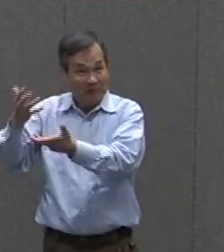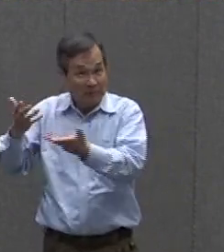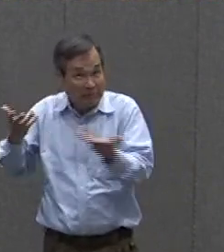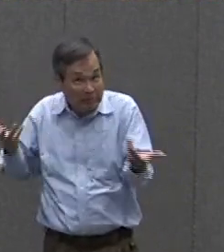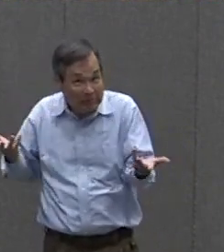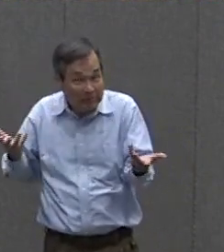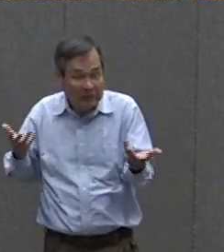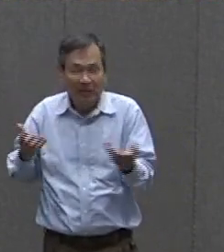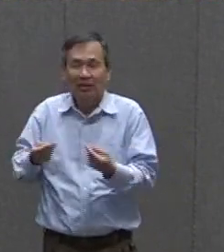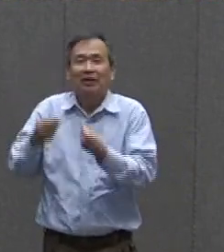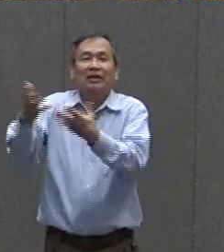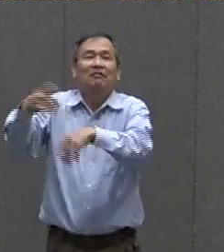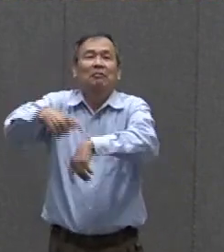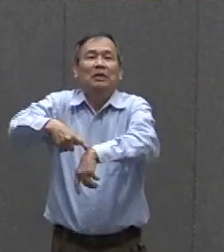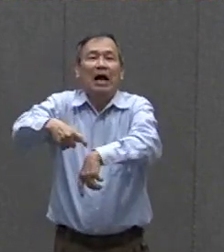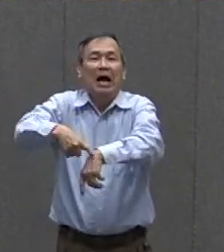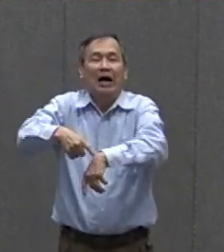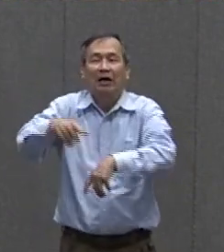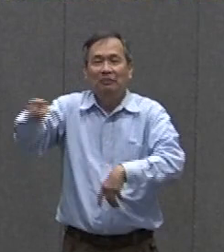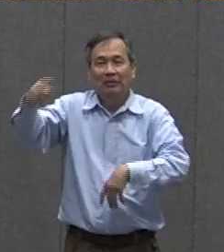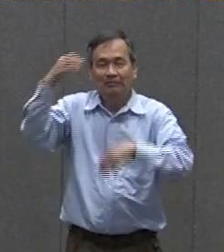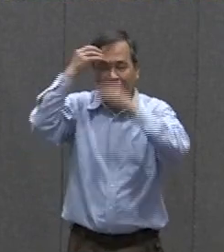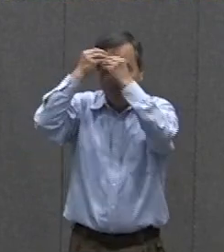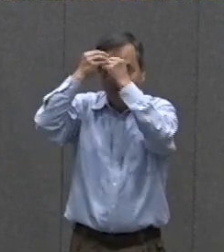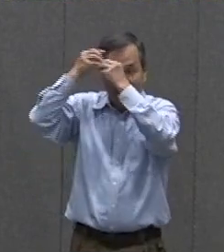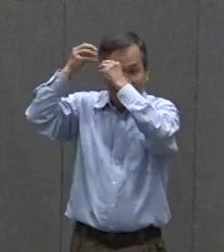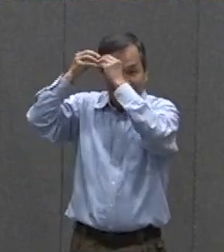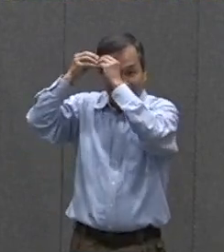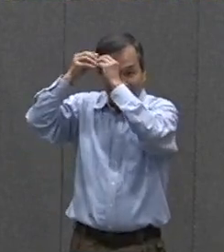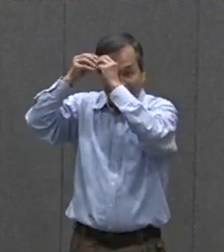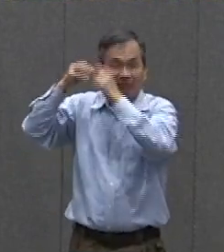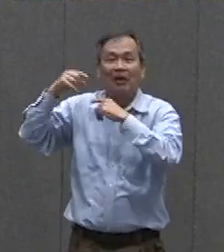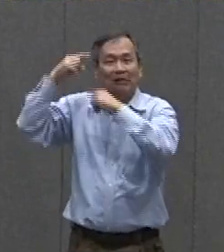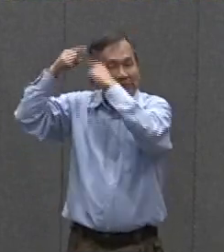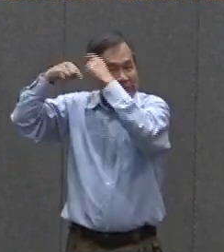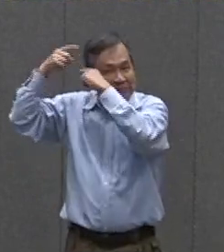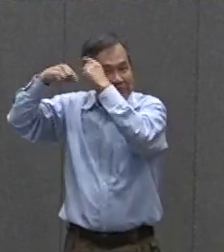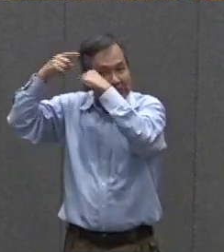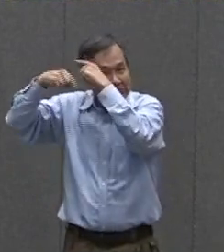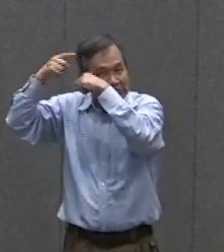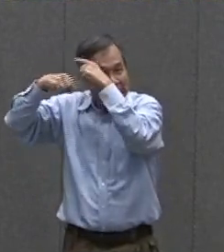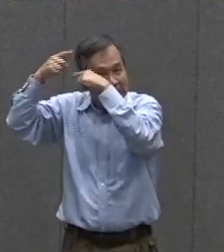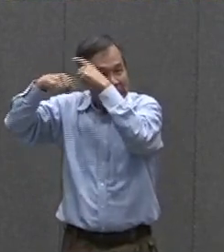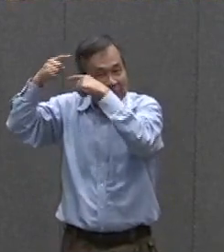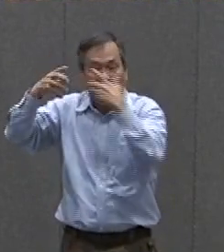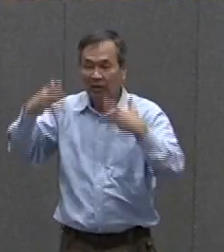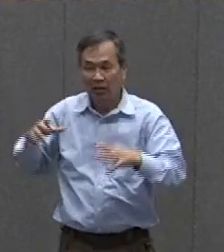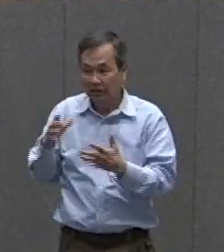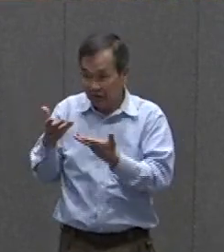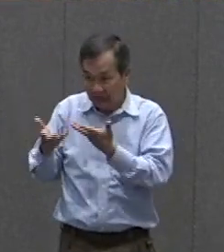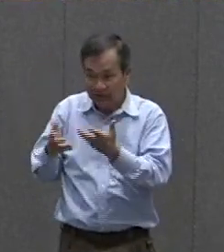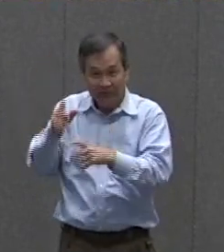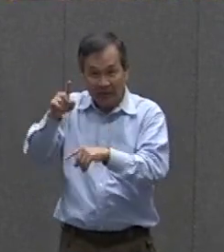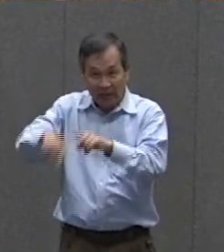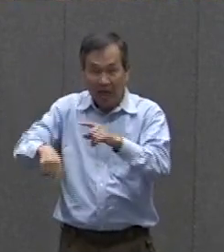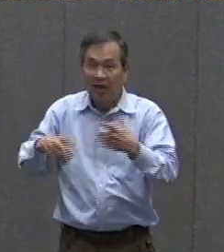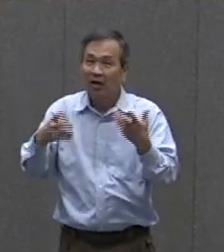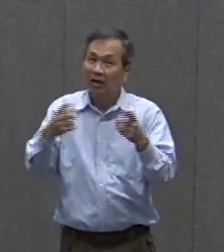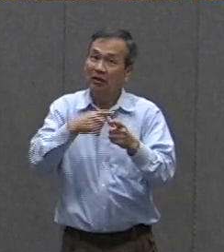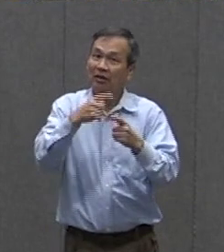give them time to solve the problem and if they can't, then it's time to take things like a handful of crayons